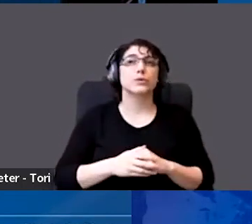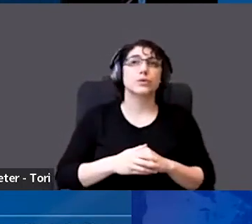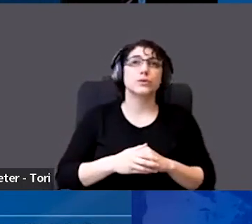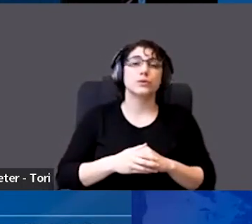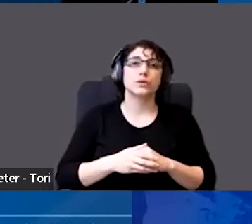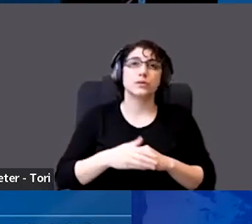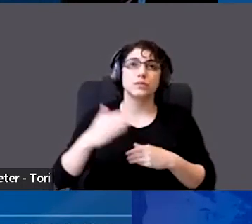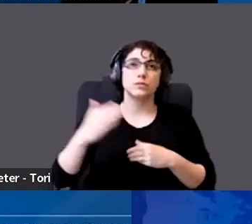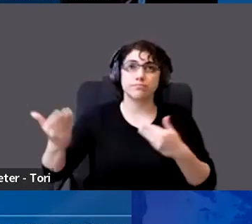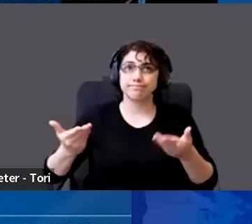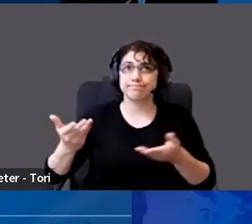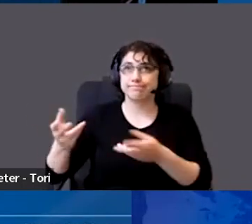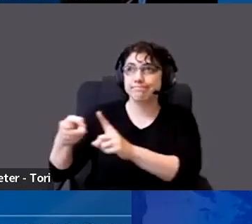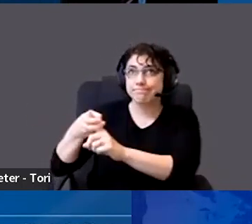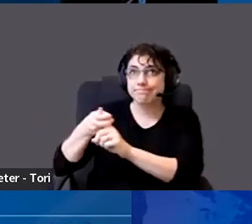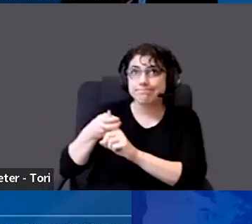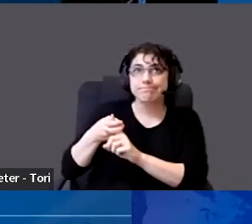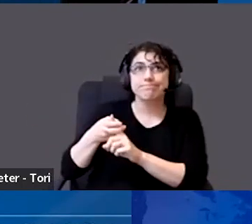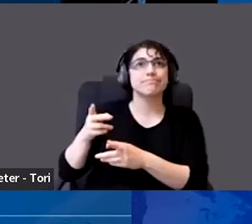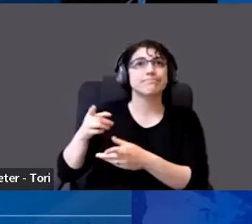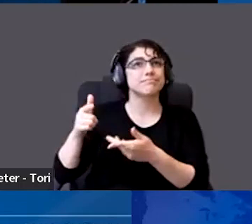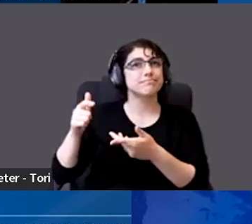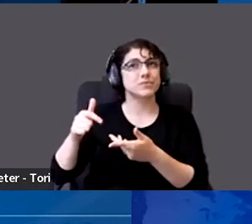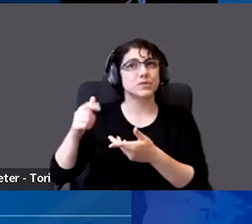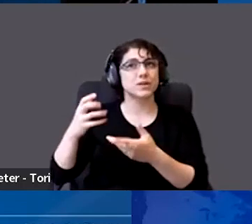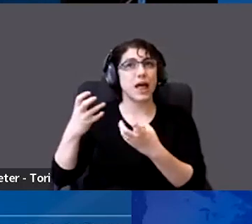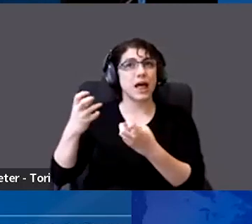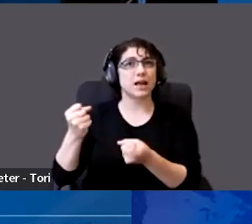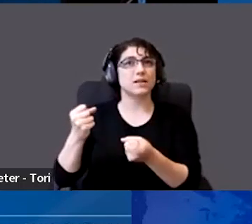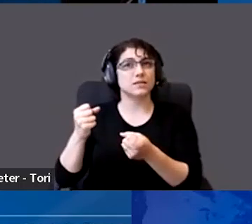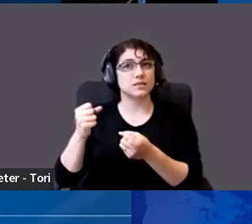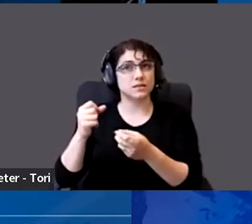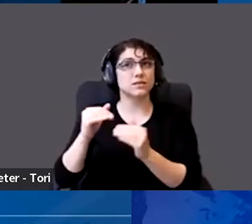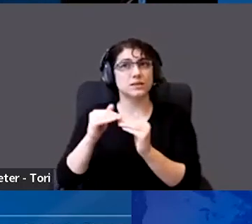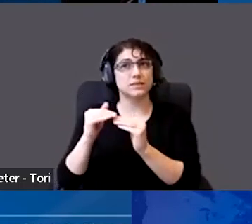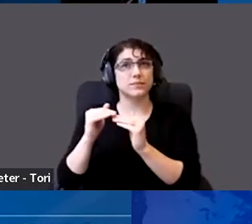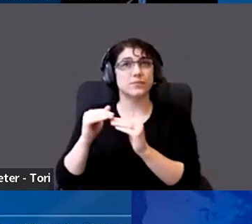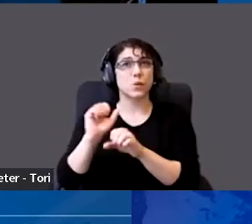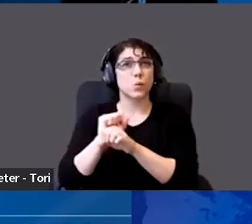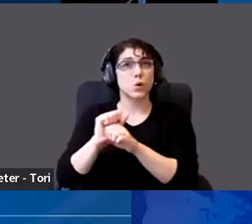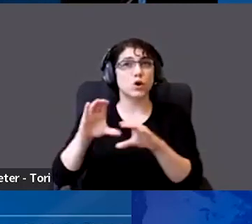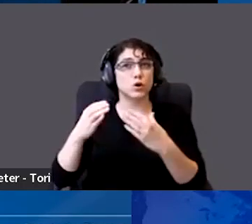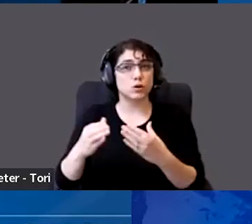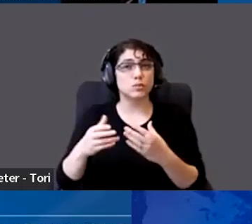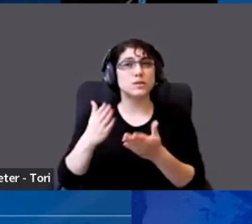some of the people who applied I think are -- would be considered for an invitation